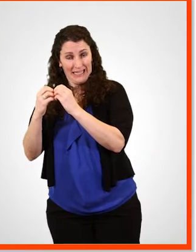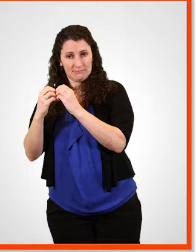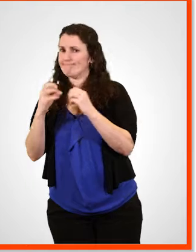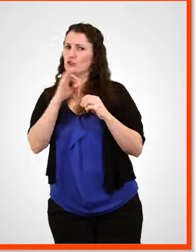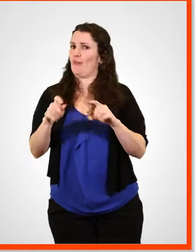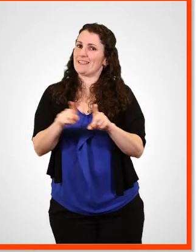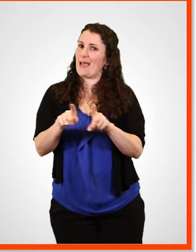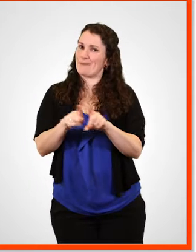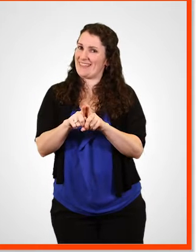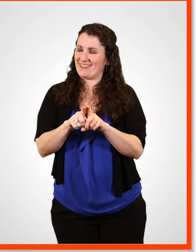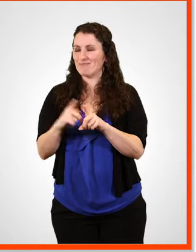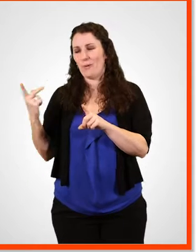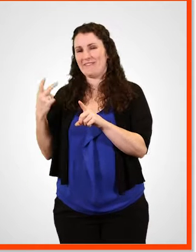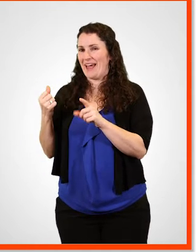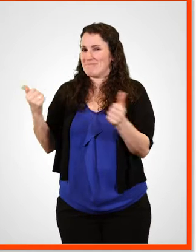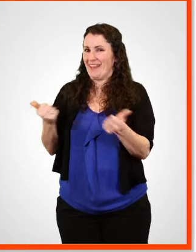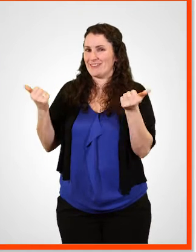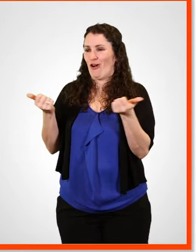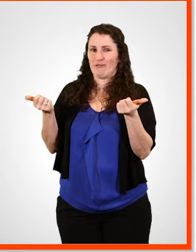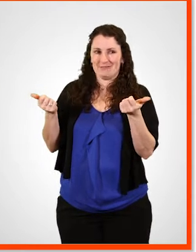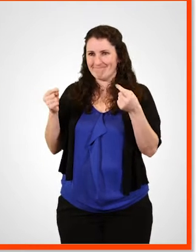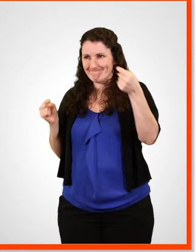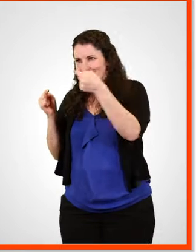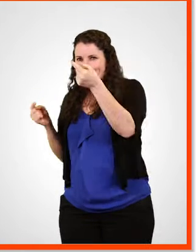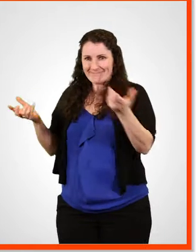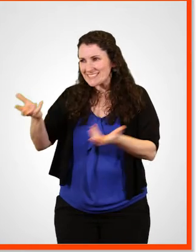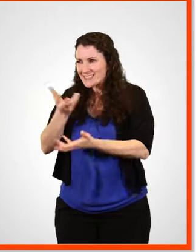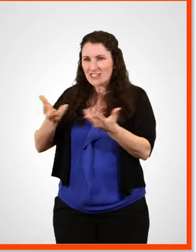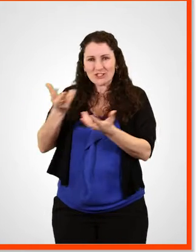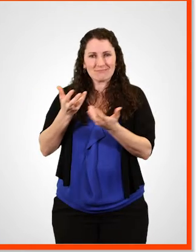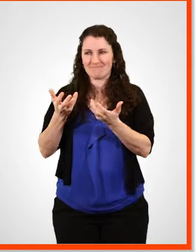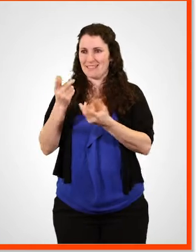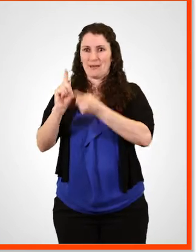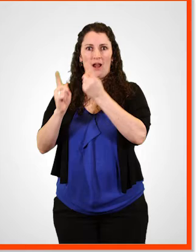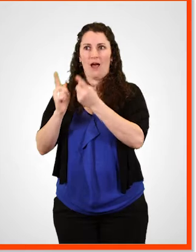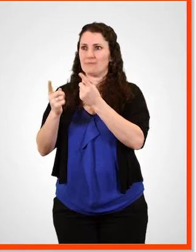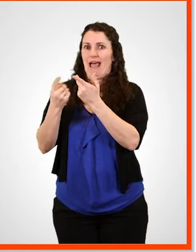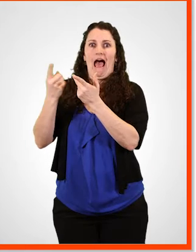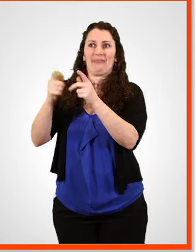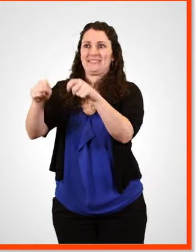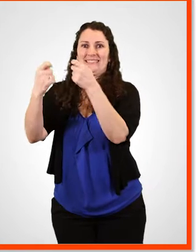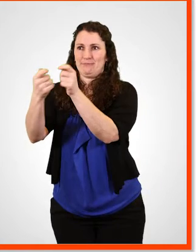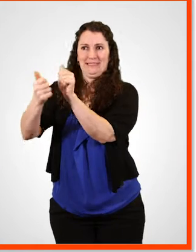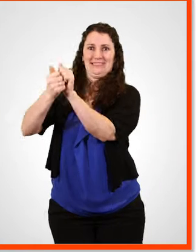We've had discussions in our field about this. We've actually been in parts of research teams where we disagree about -- We don't disagree, never.